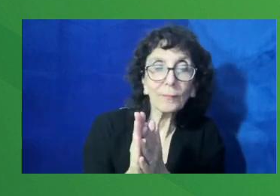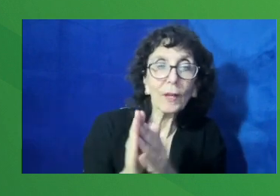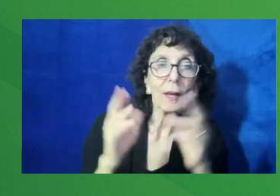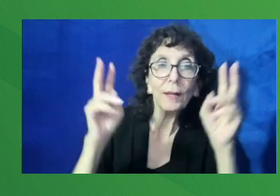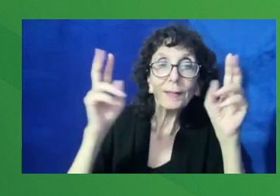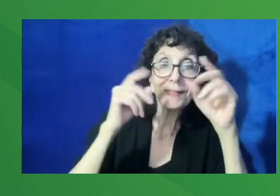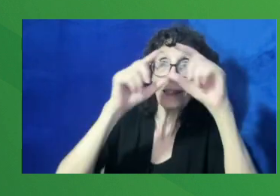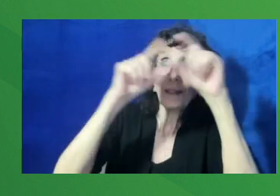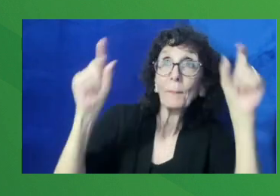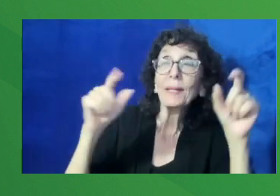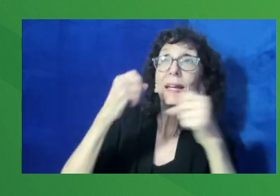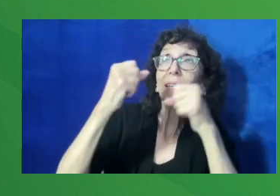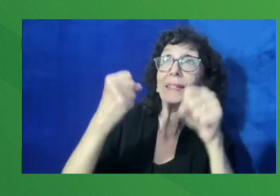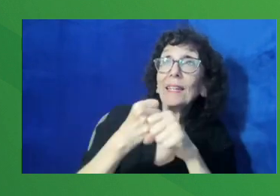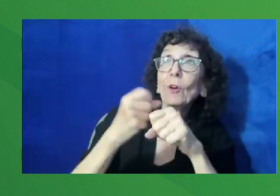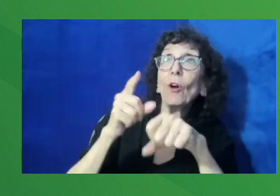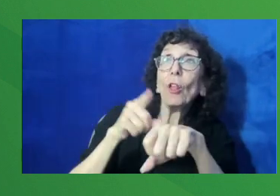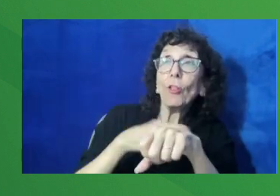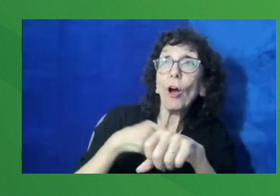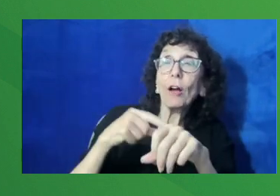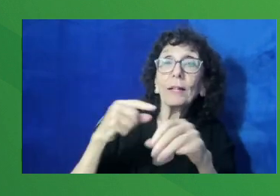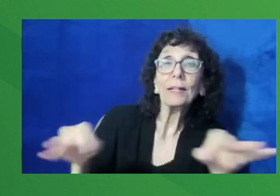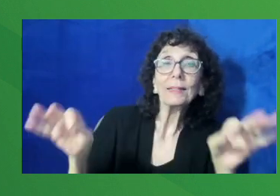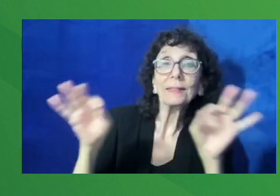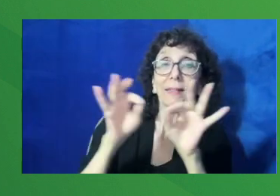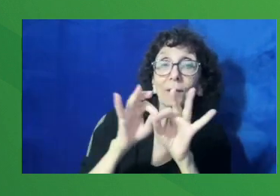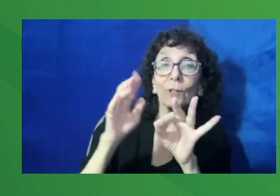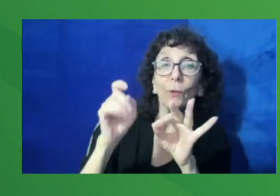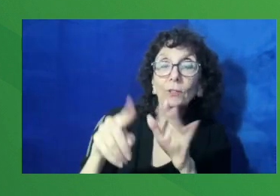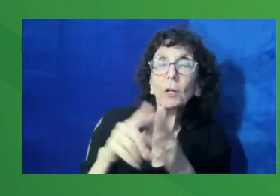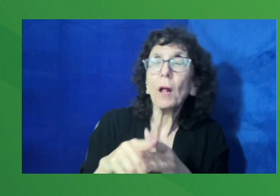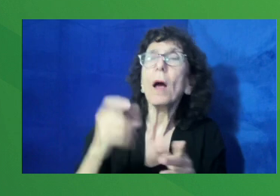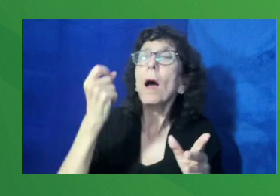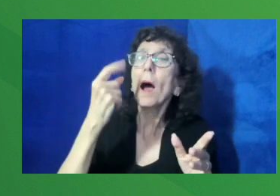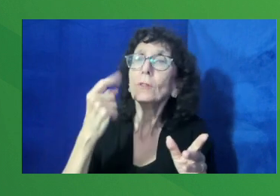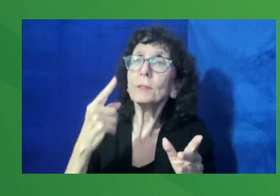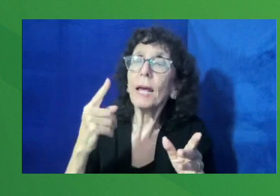week of the course, and not every day was about sustainable living. But when it did come up,